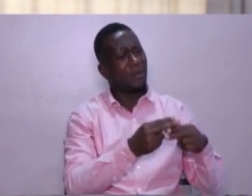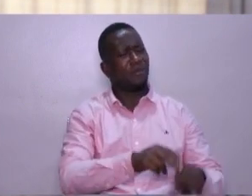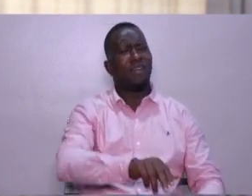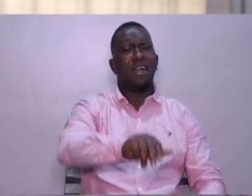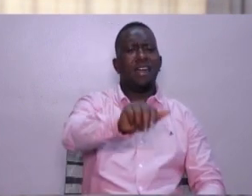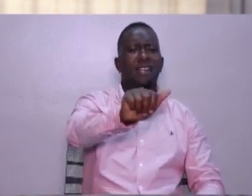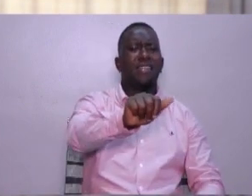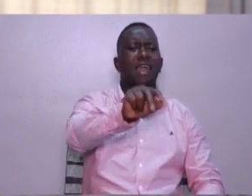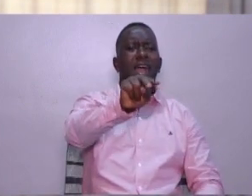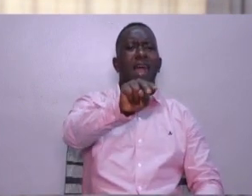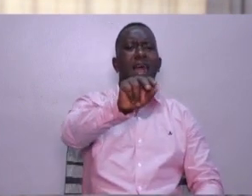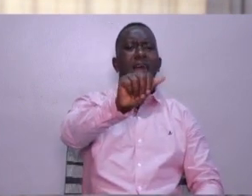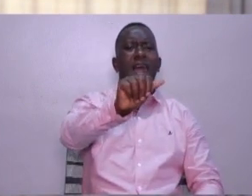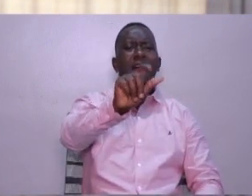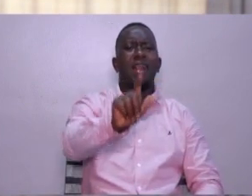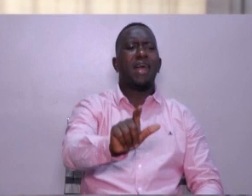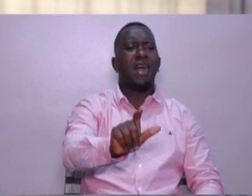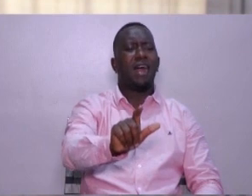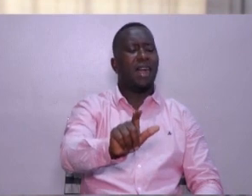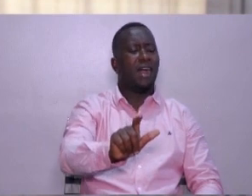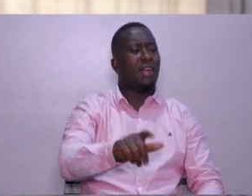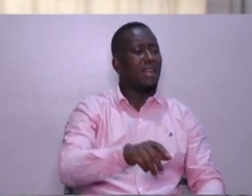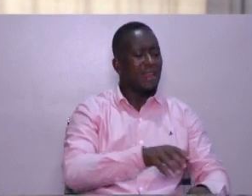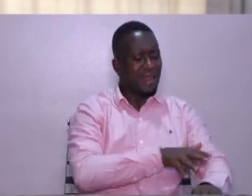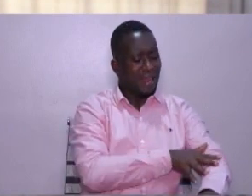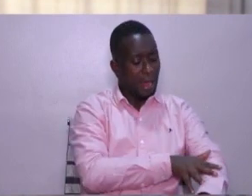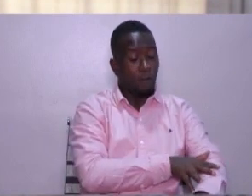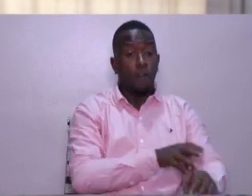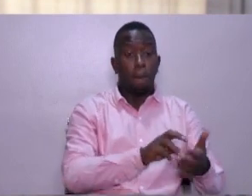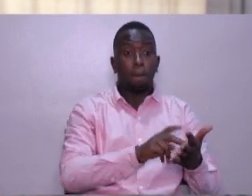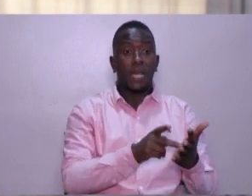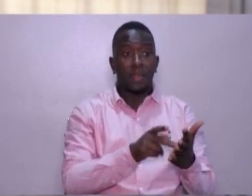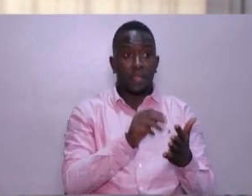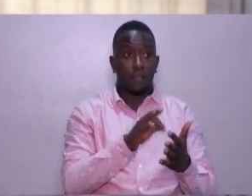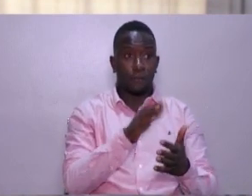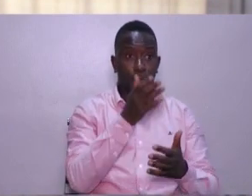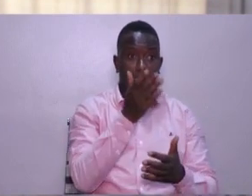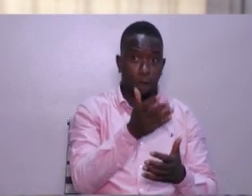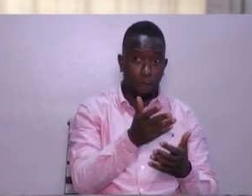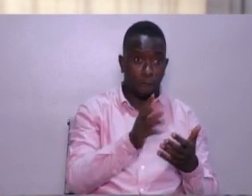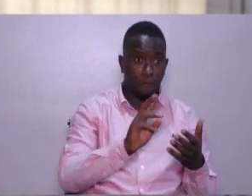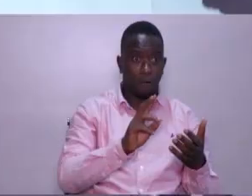so there must be a very specific example if you have a picture like this person